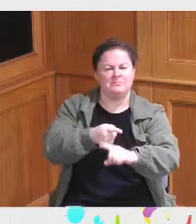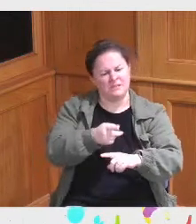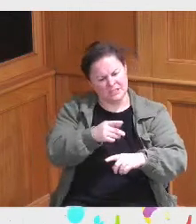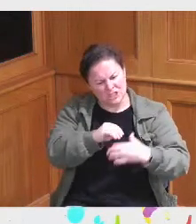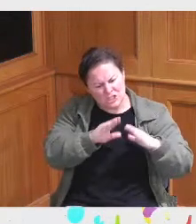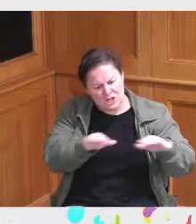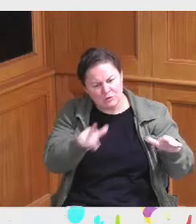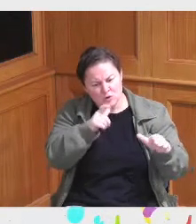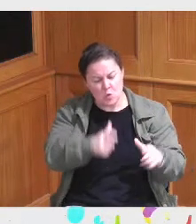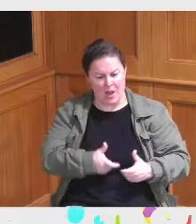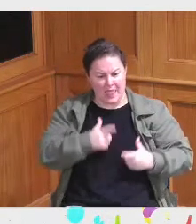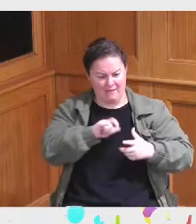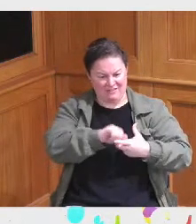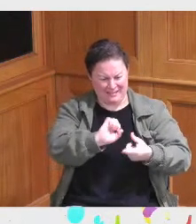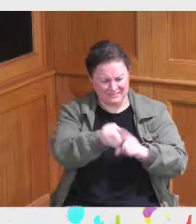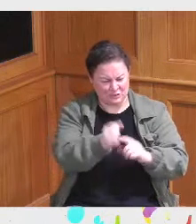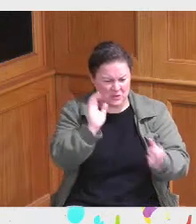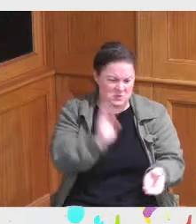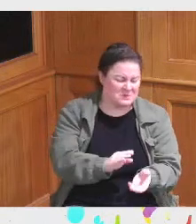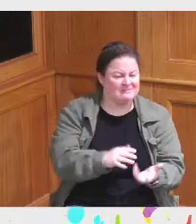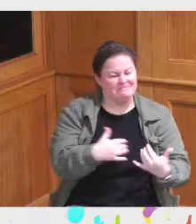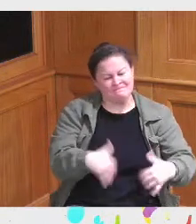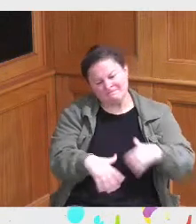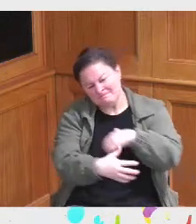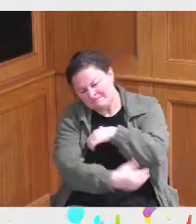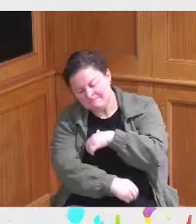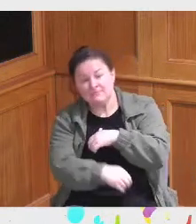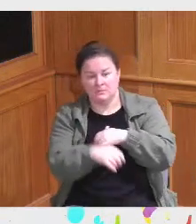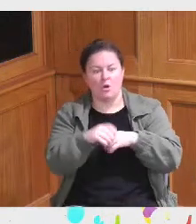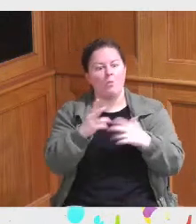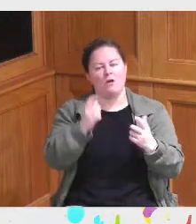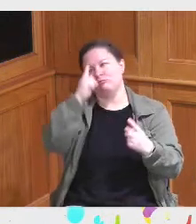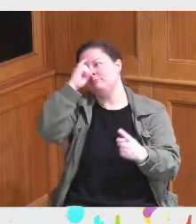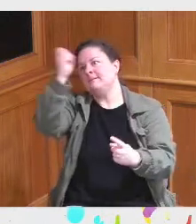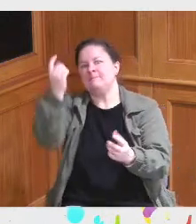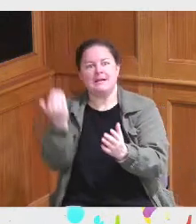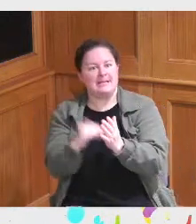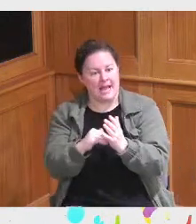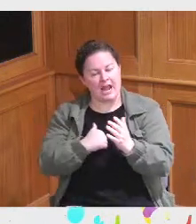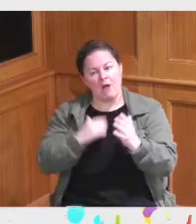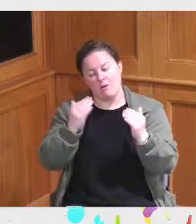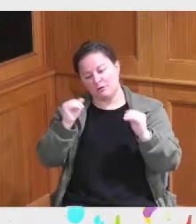to dream again to believe again again and begin to expect more I want them to realize that they